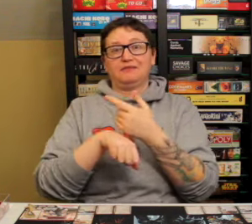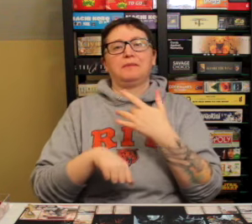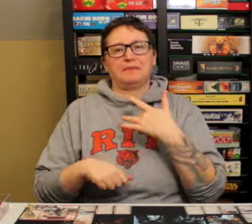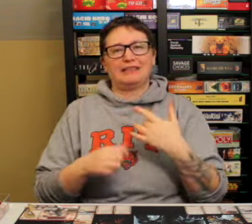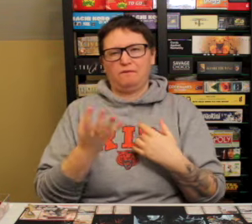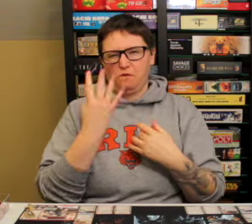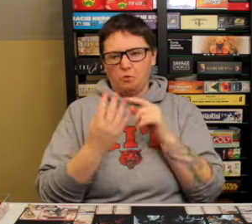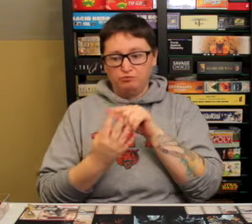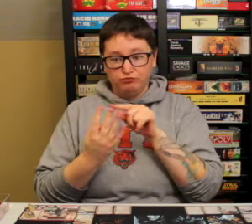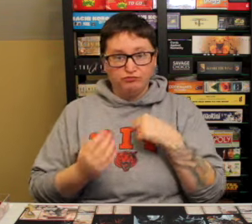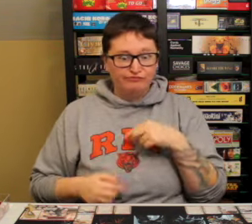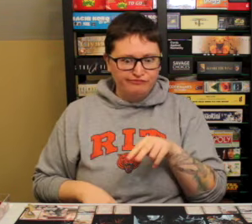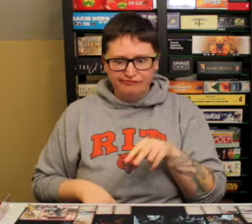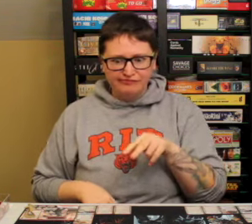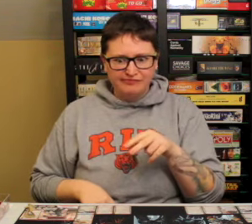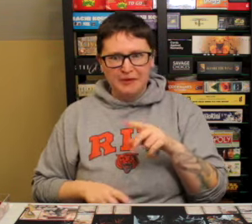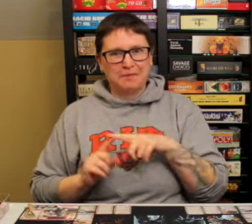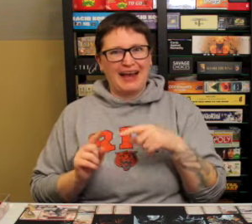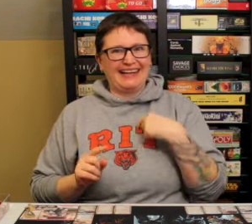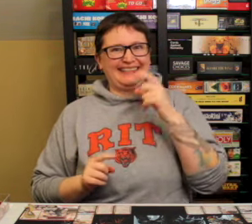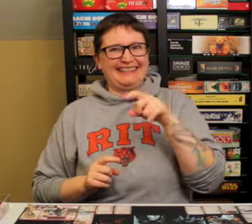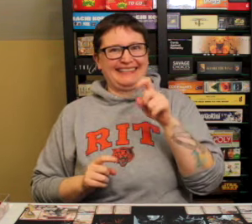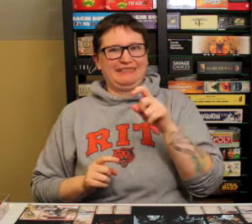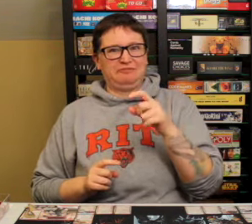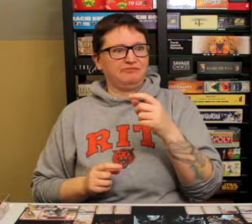Islands you have to get for certain types.